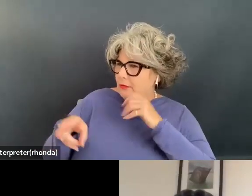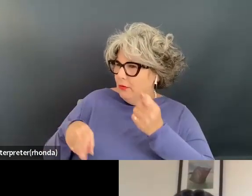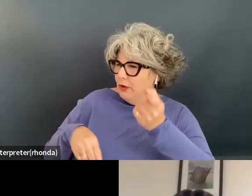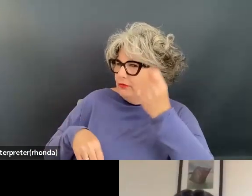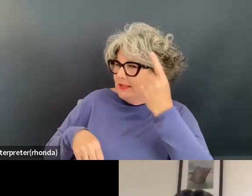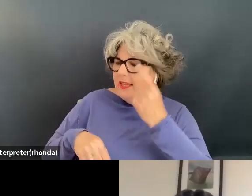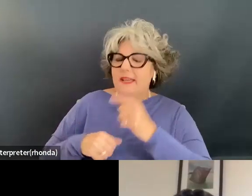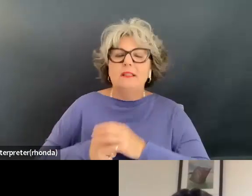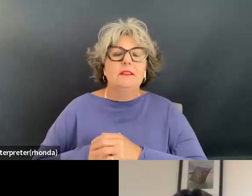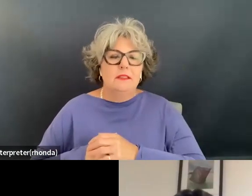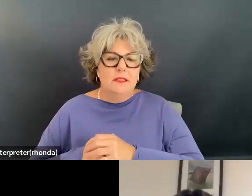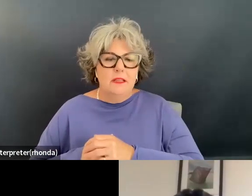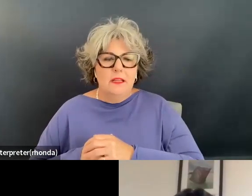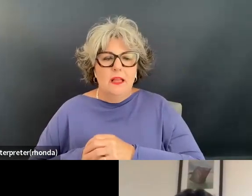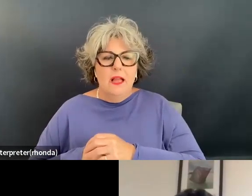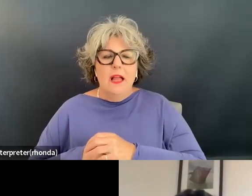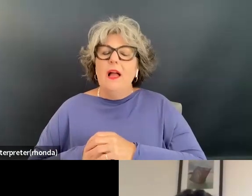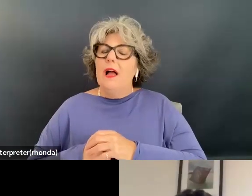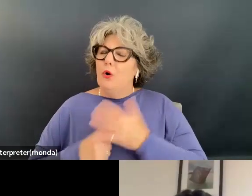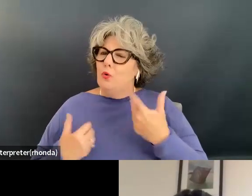And that was very hard for me,